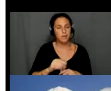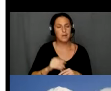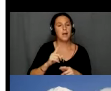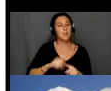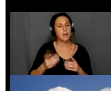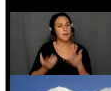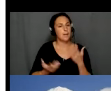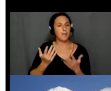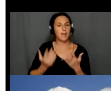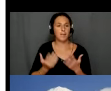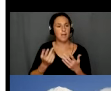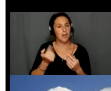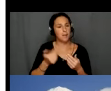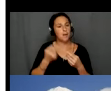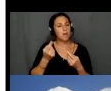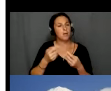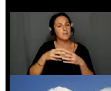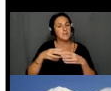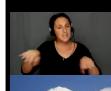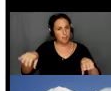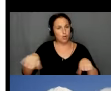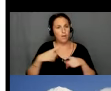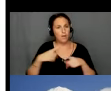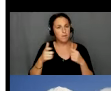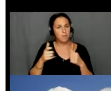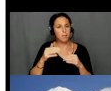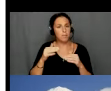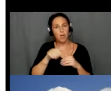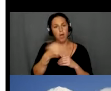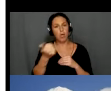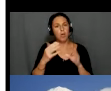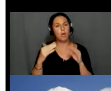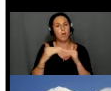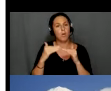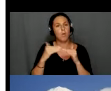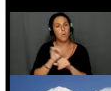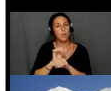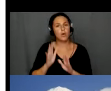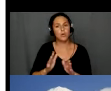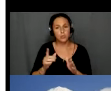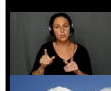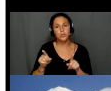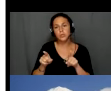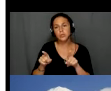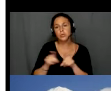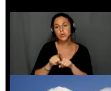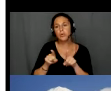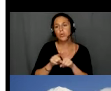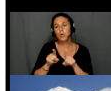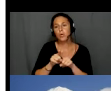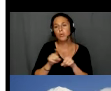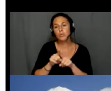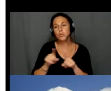bit more separate from the other co-workers and also expanded emergency